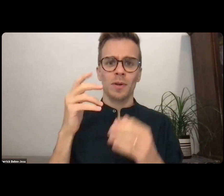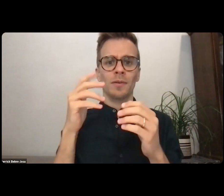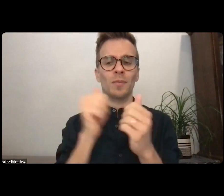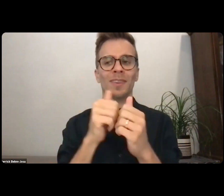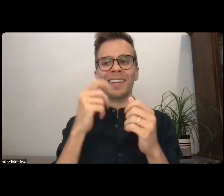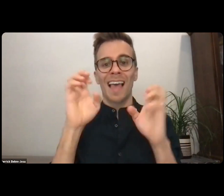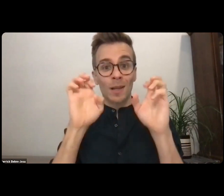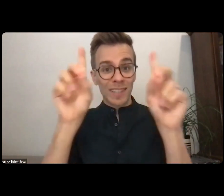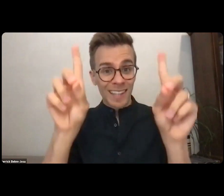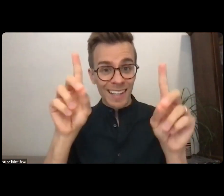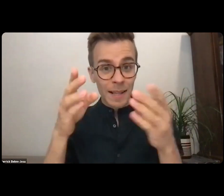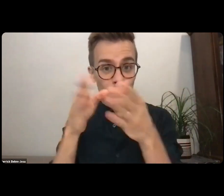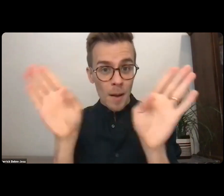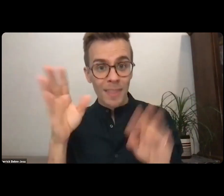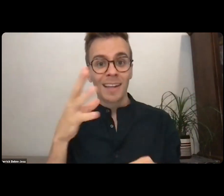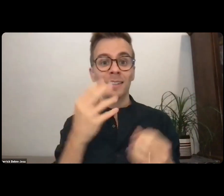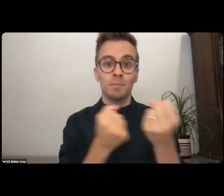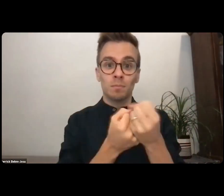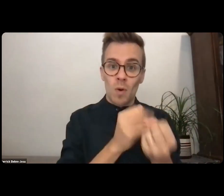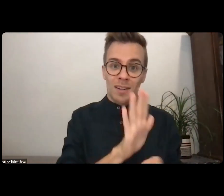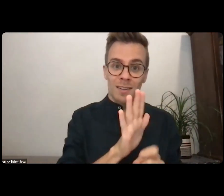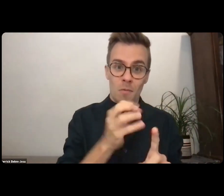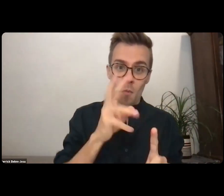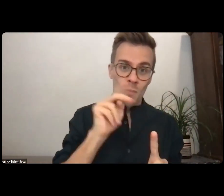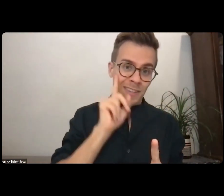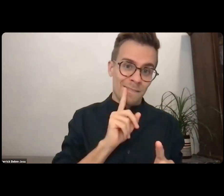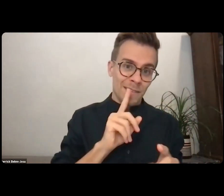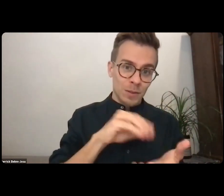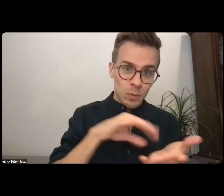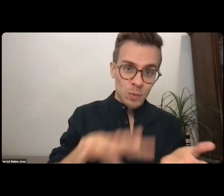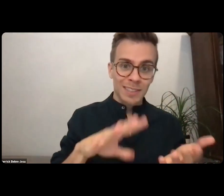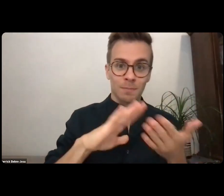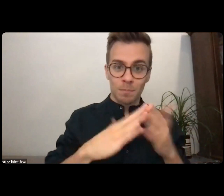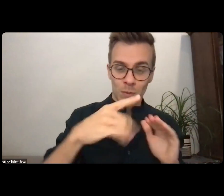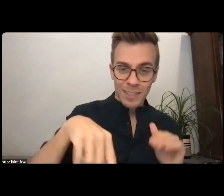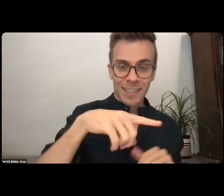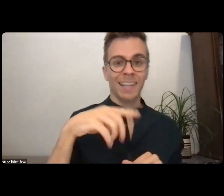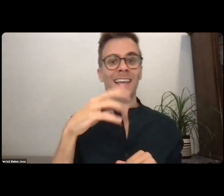So, Gallaudet does have a burden in this project as well, in terms of implementing this project,